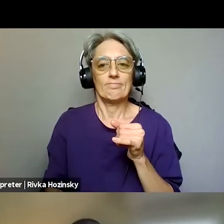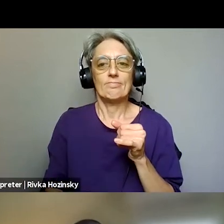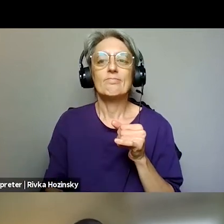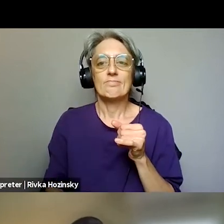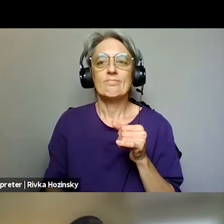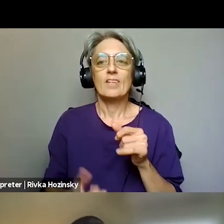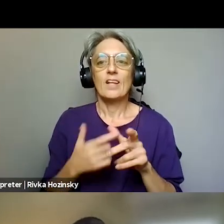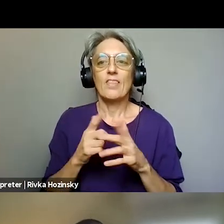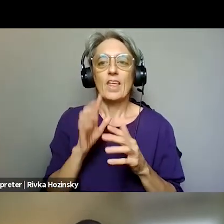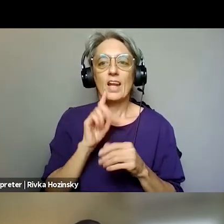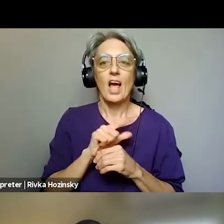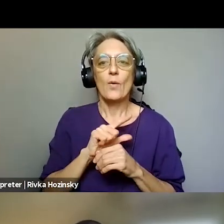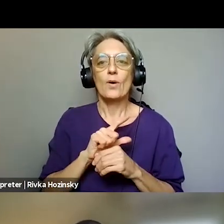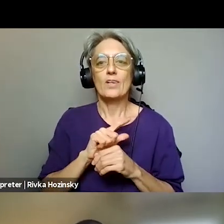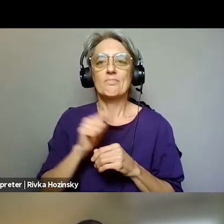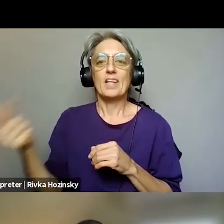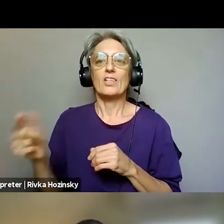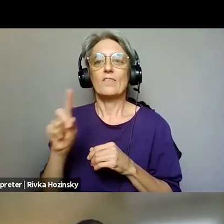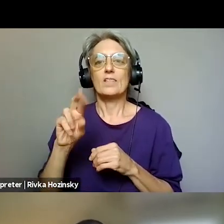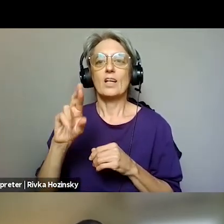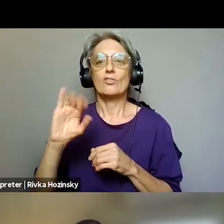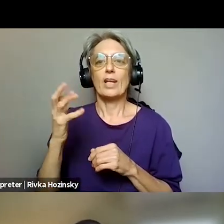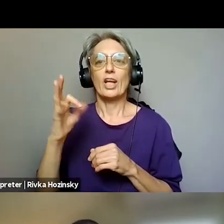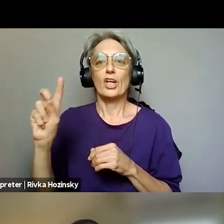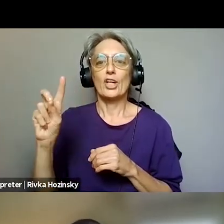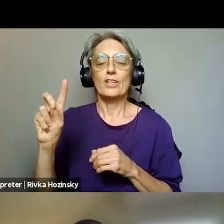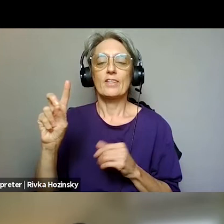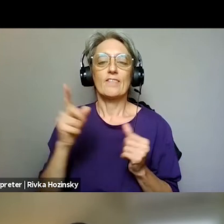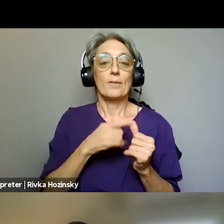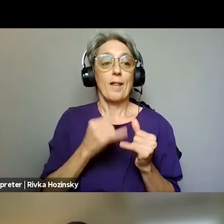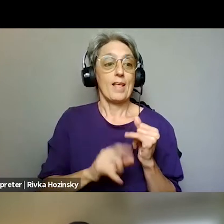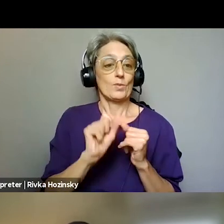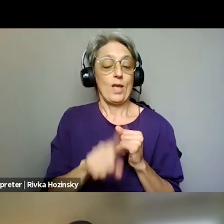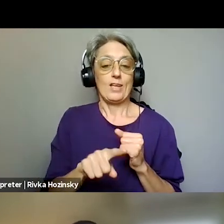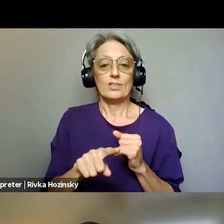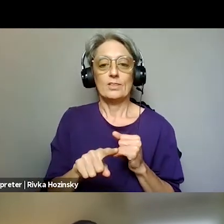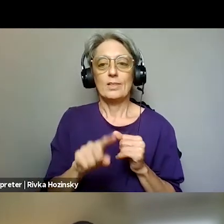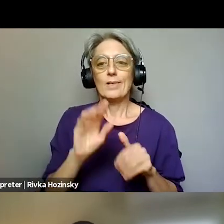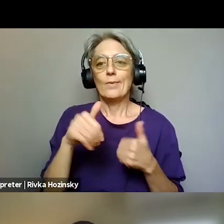Dr. Reichard. You know again we’re all sort of disparities researchers and we focus on